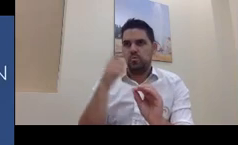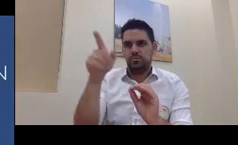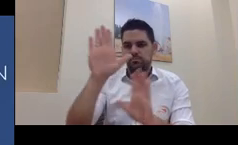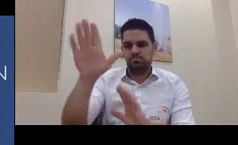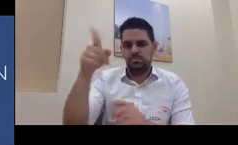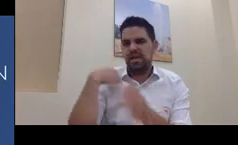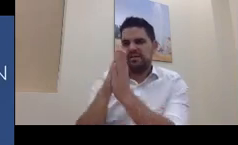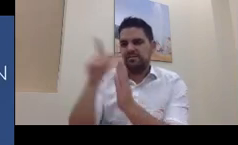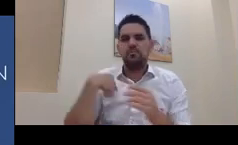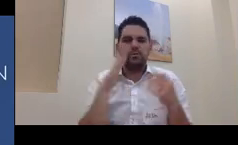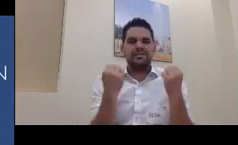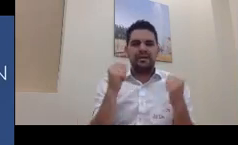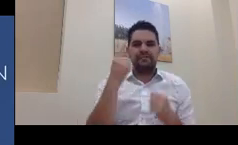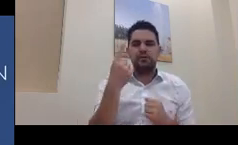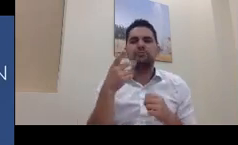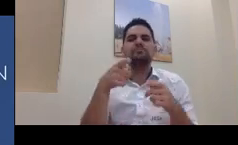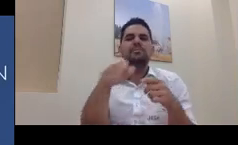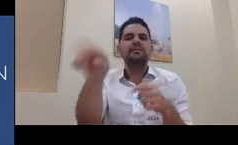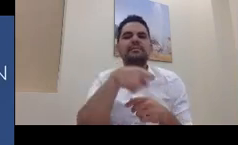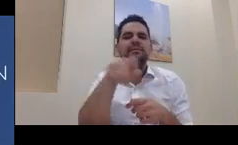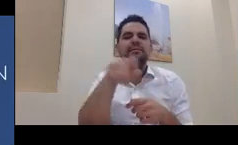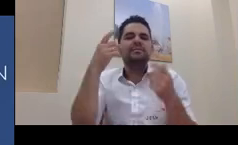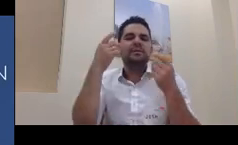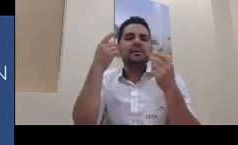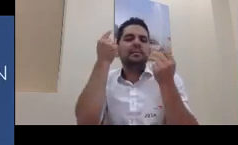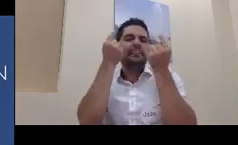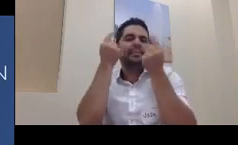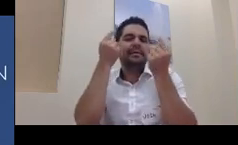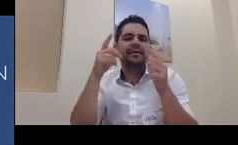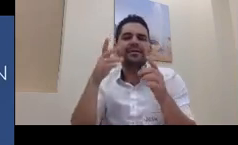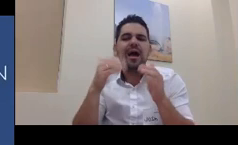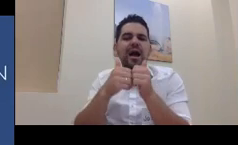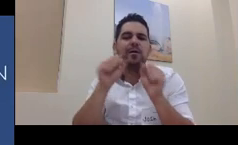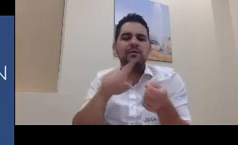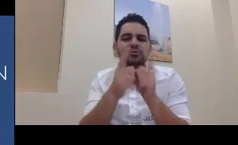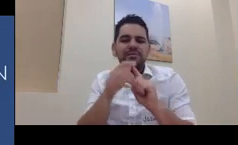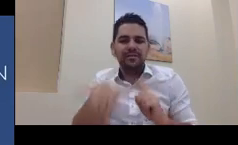And the interpreter was gonna not voice, I've asked interpreter not to voice, I'm going to sign first. And I want you guys just to think